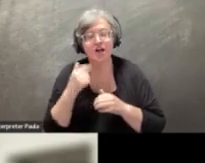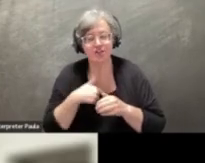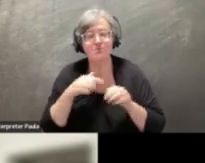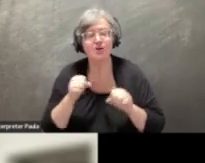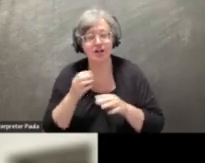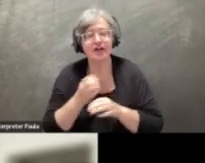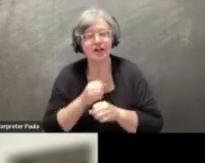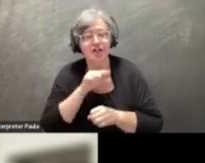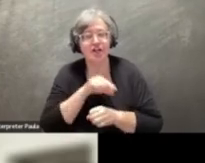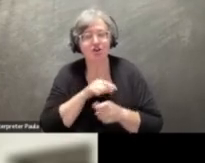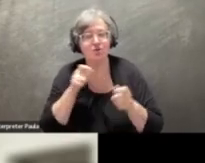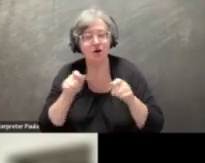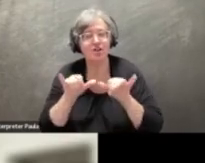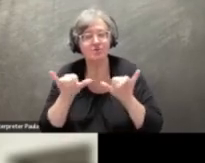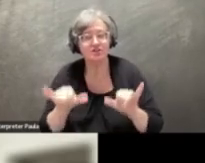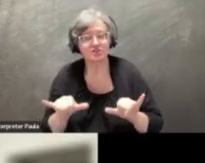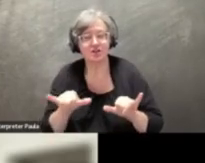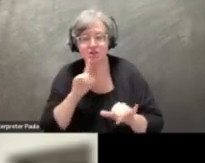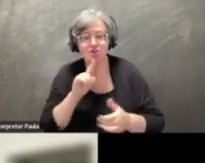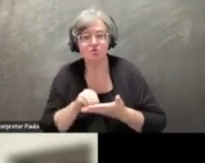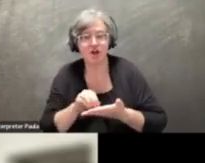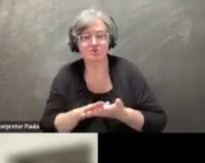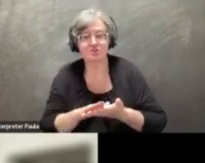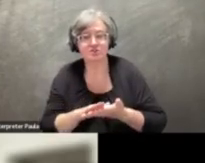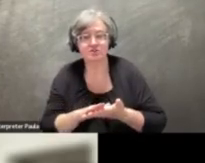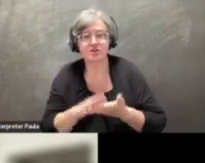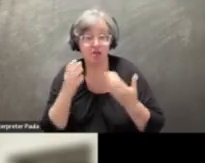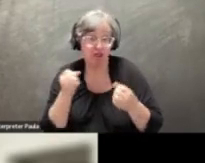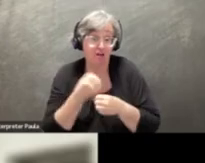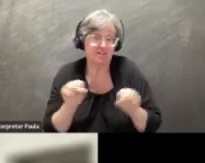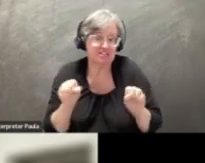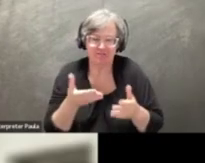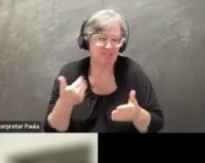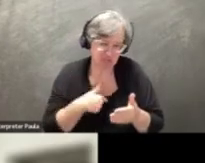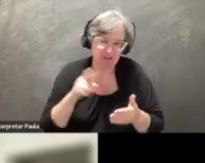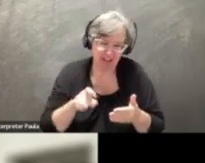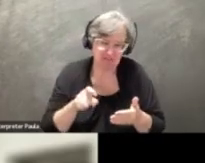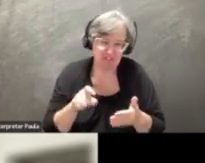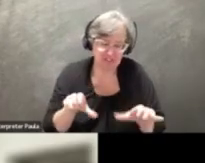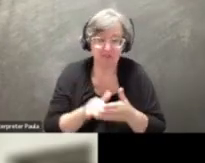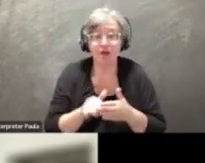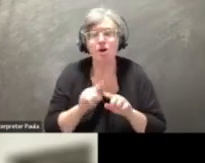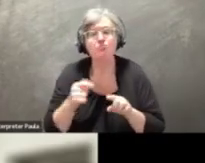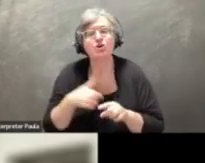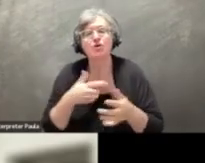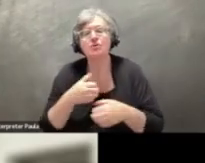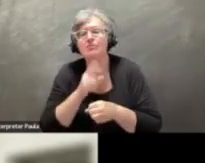management system that captures, again, will capture the health and safety stuff. We have to do that, but we also want to make sure that that health and safety